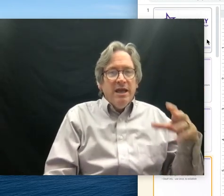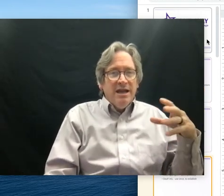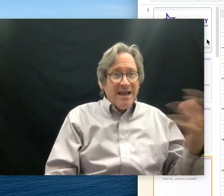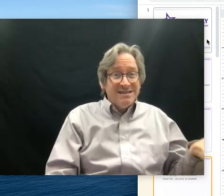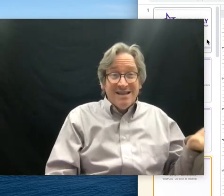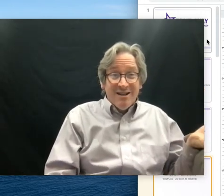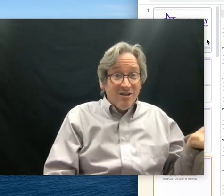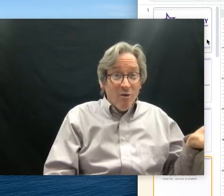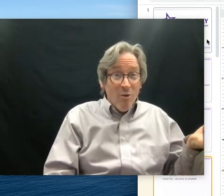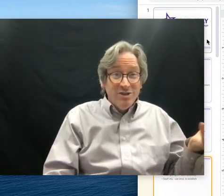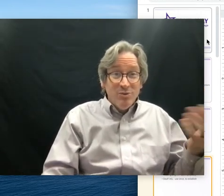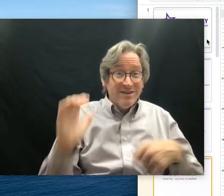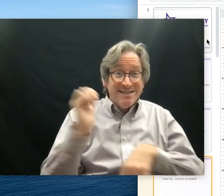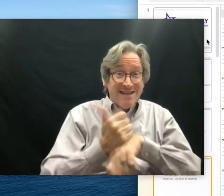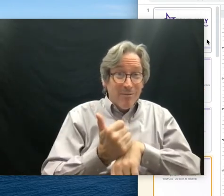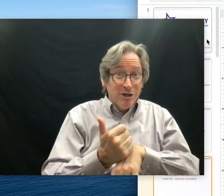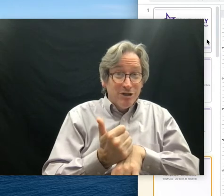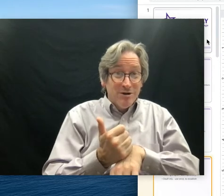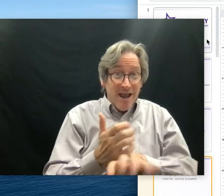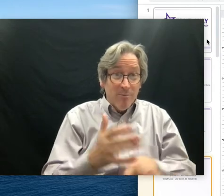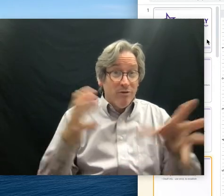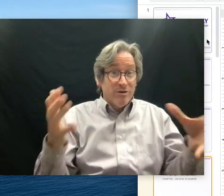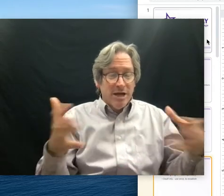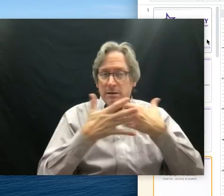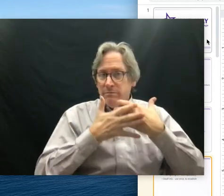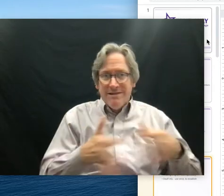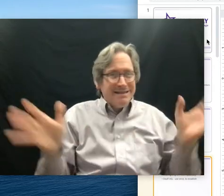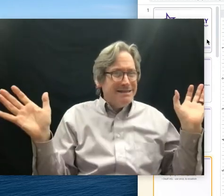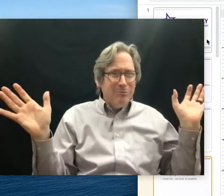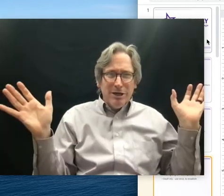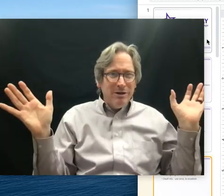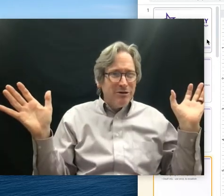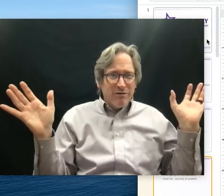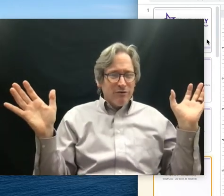in asl once we've established their name or their title that's it we don't need to refer